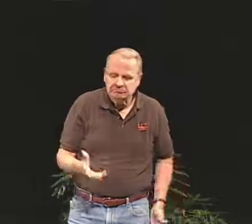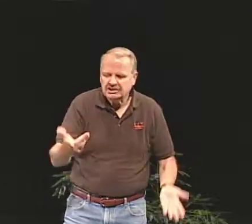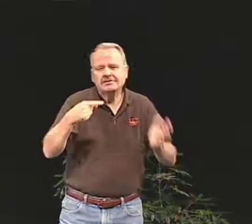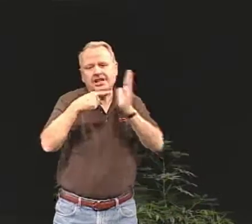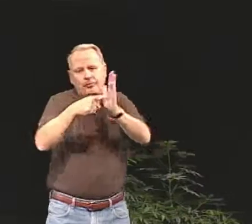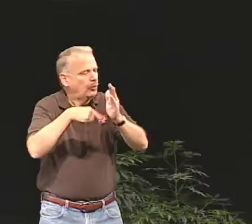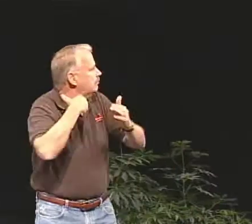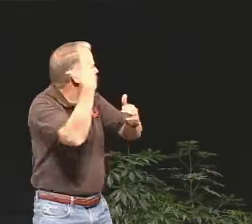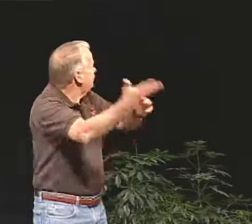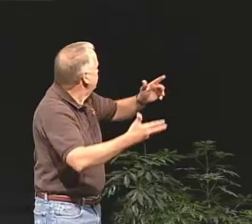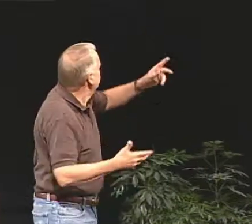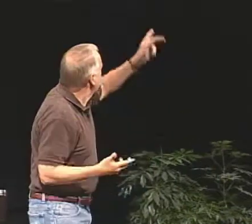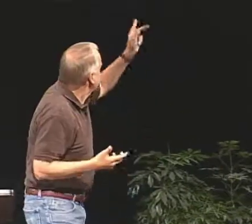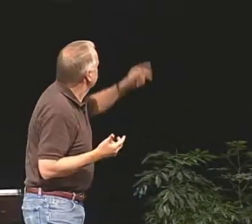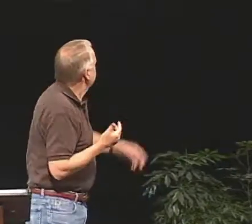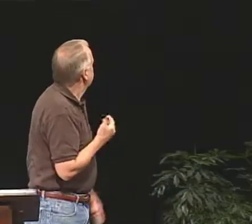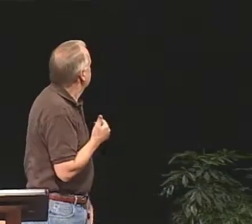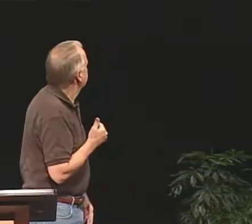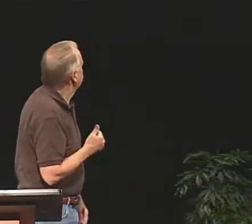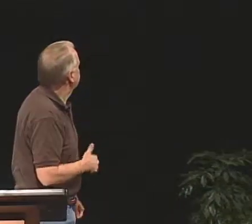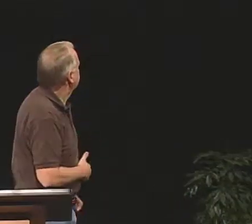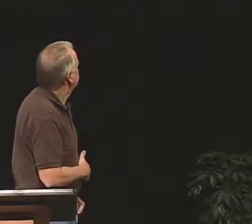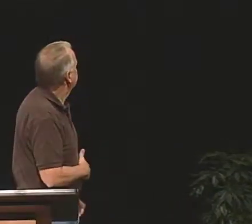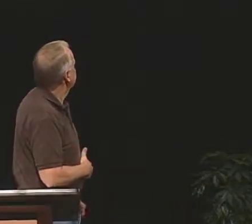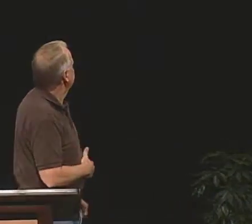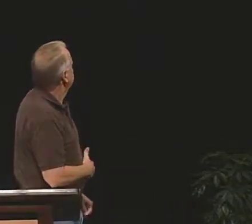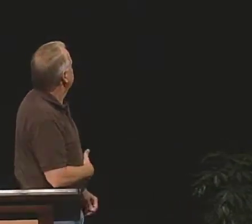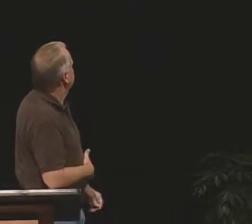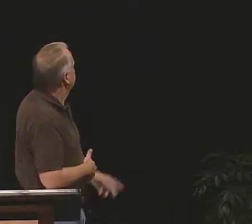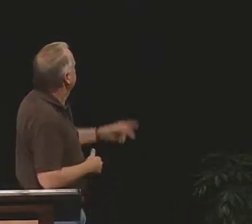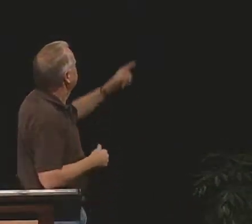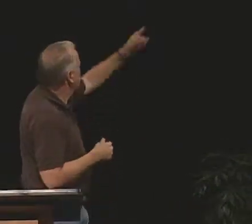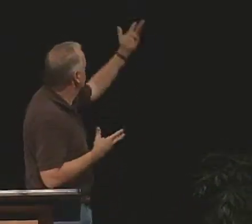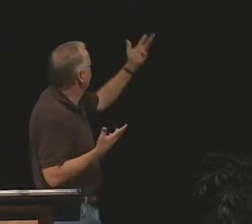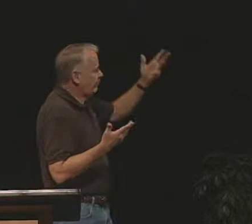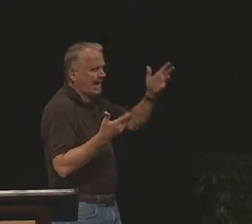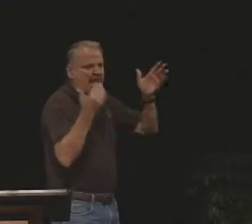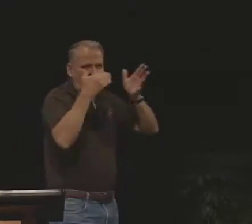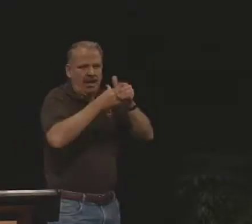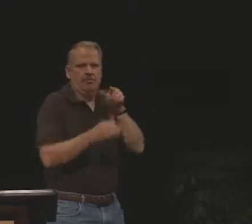And we think as a result, learning will become much more effective for our deaf students.